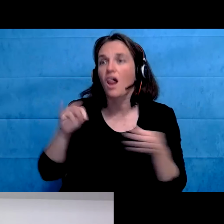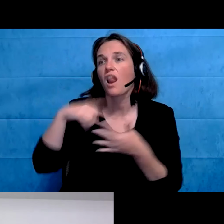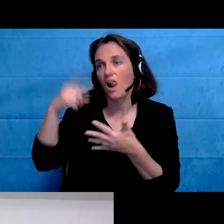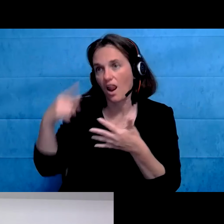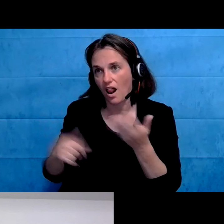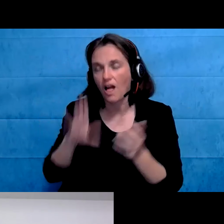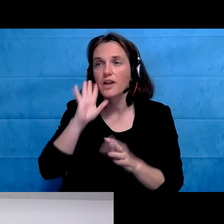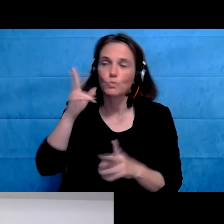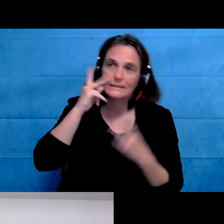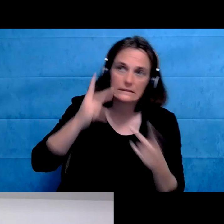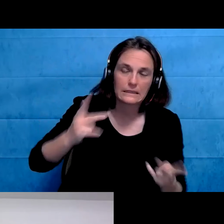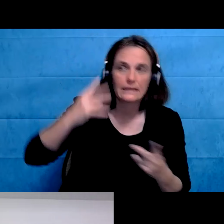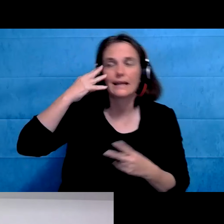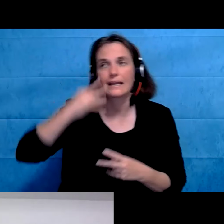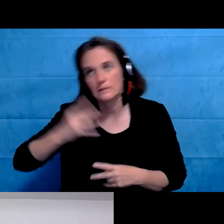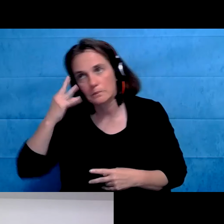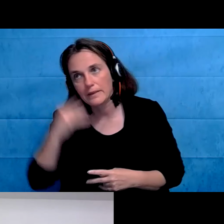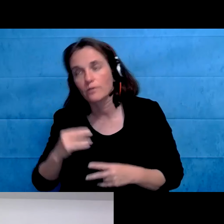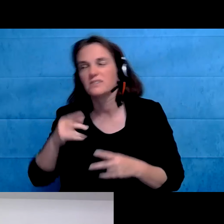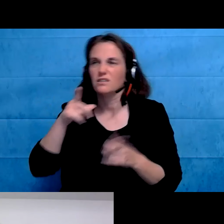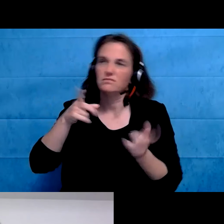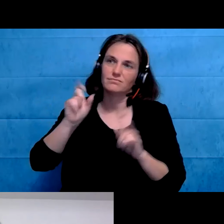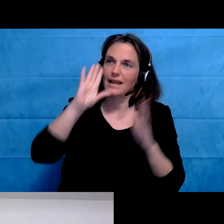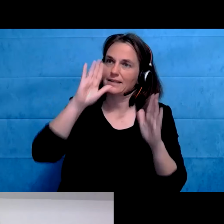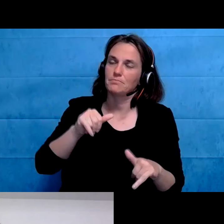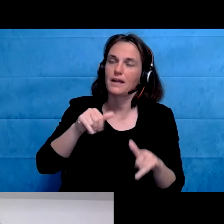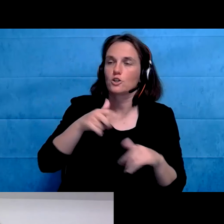and you should expect to walk 500 feet to your seat,